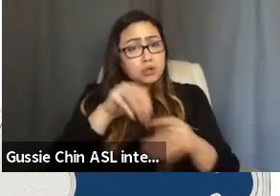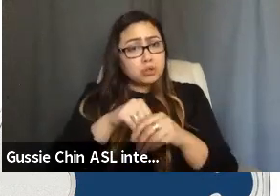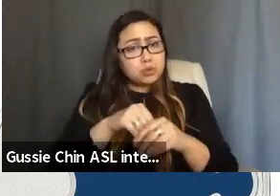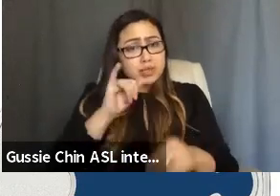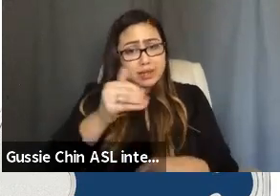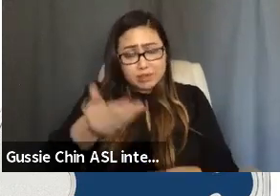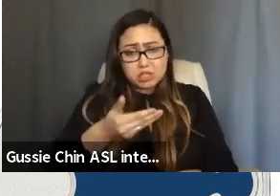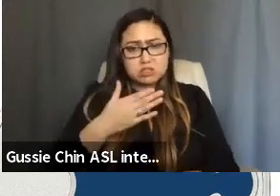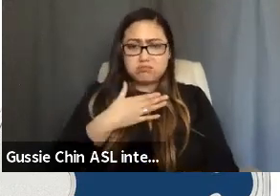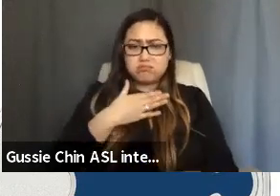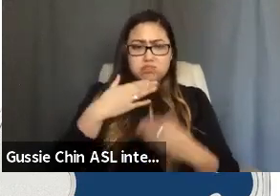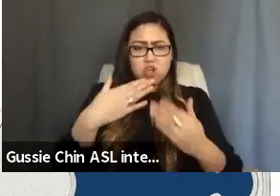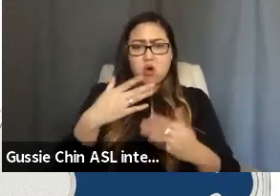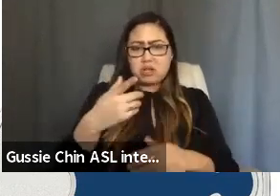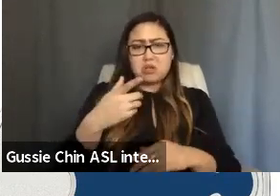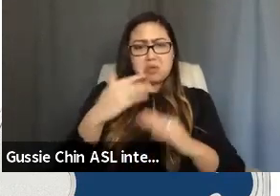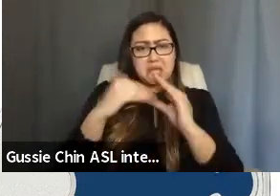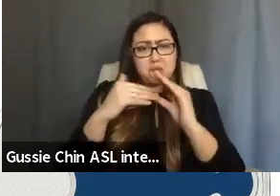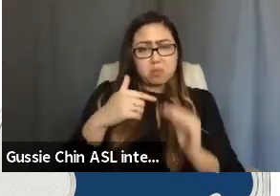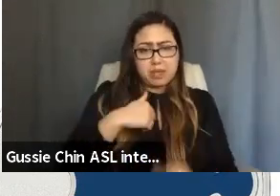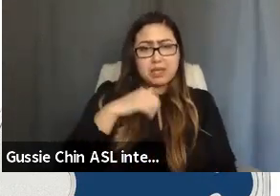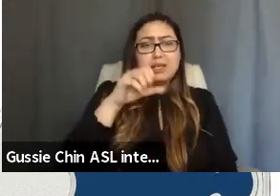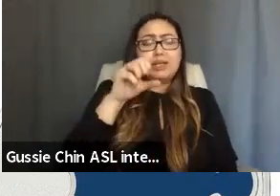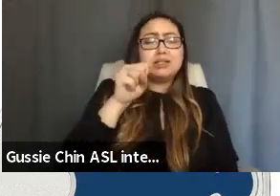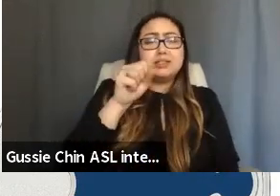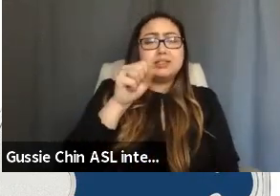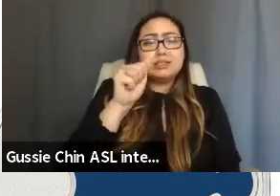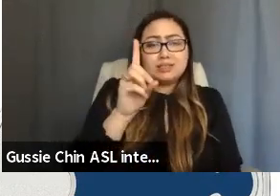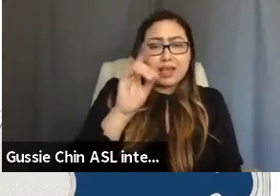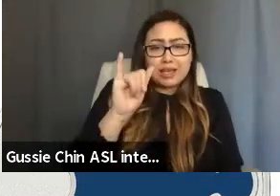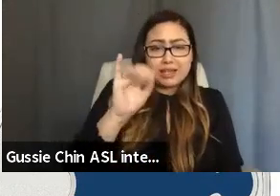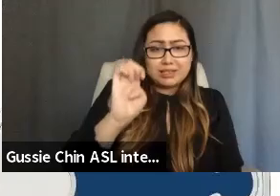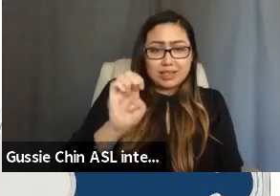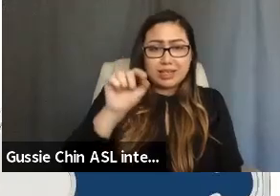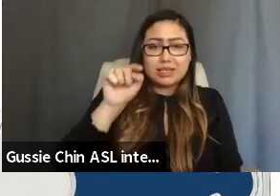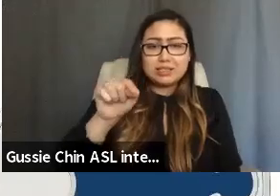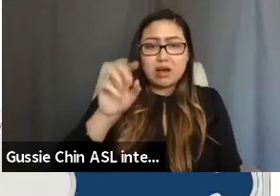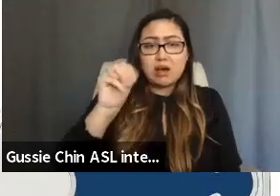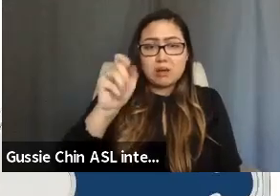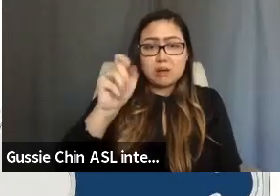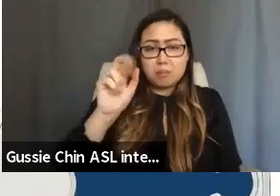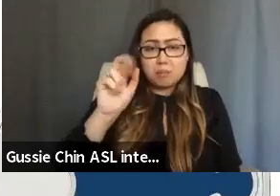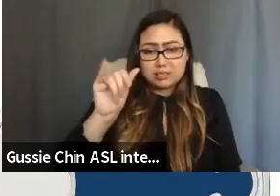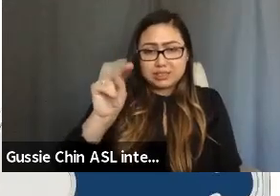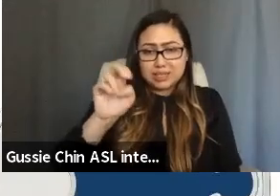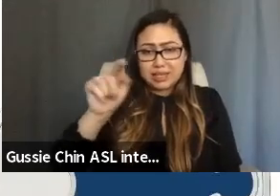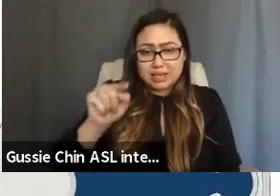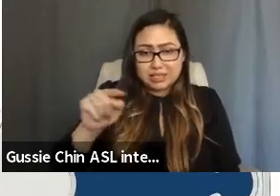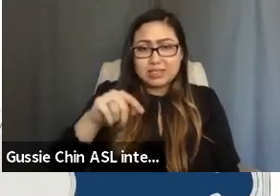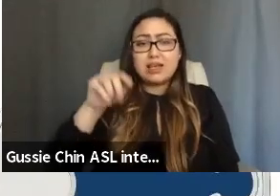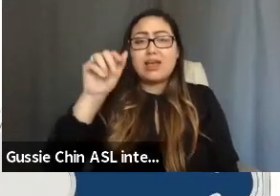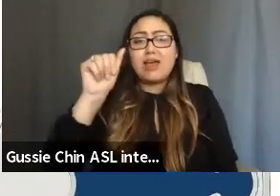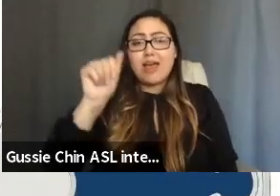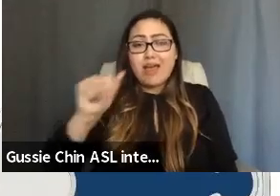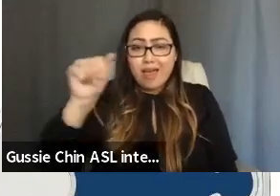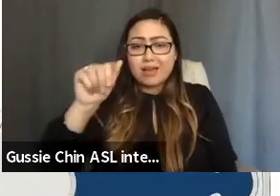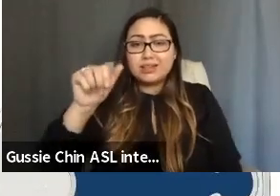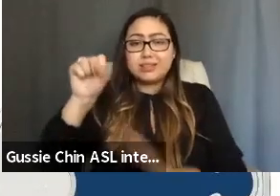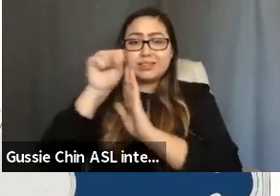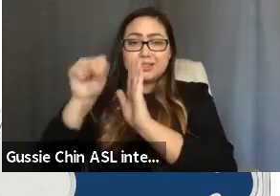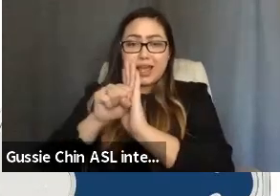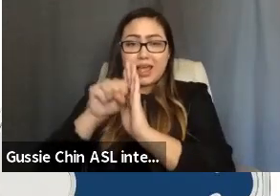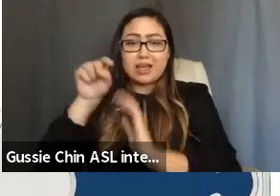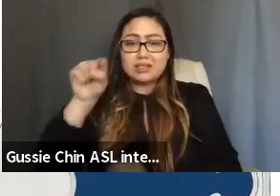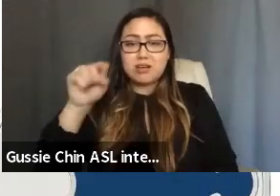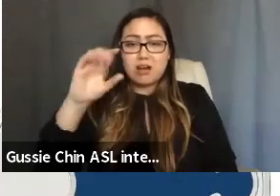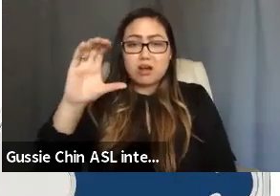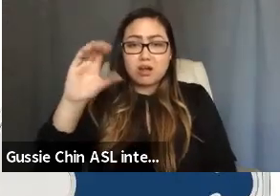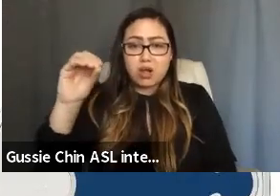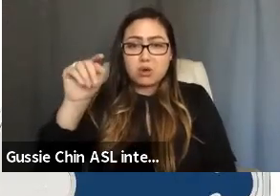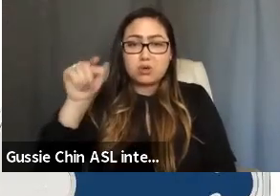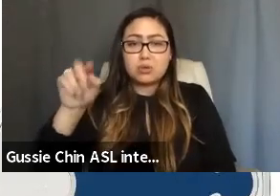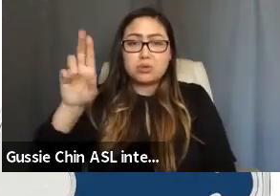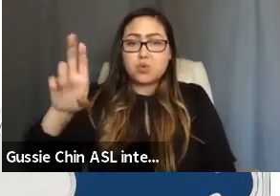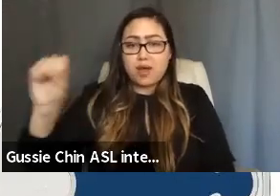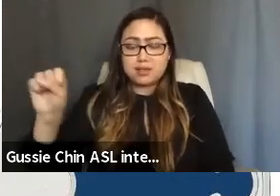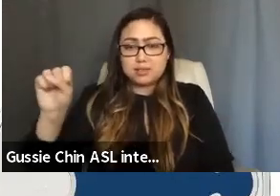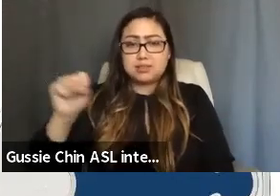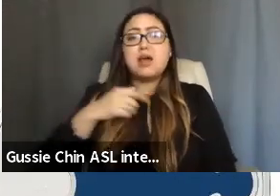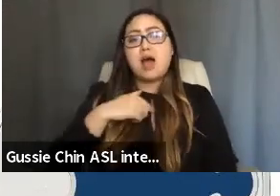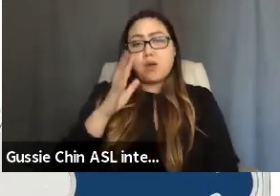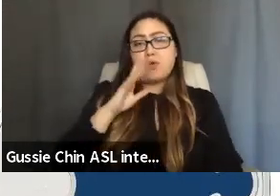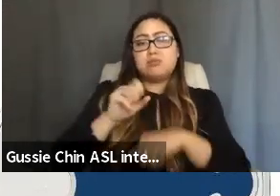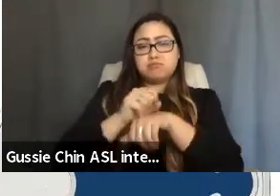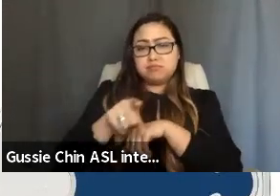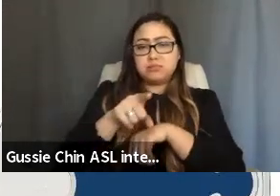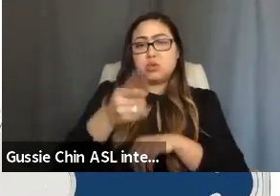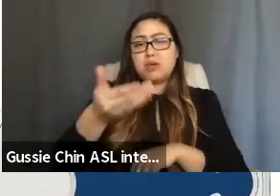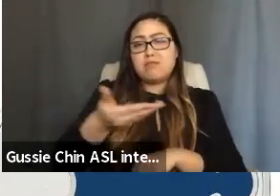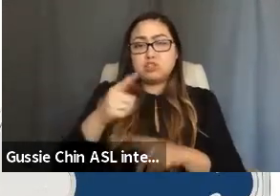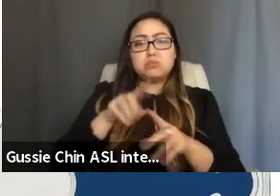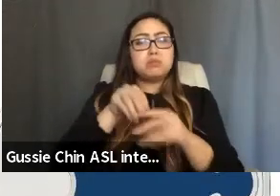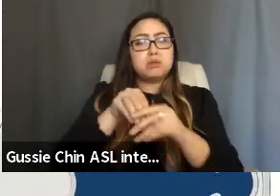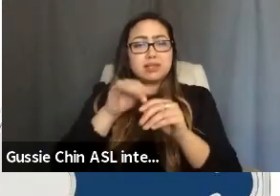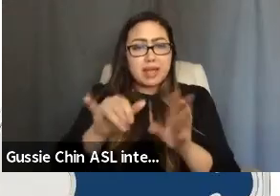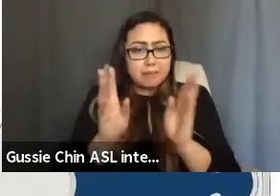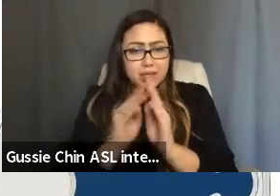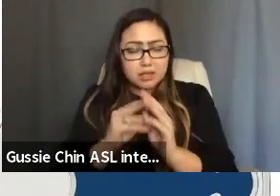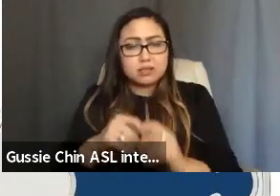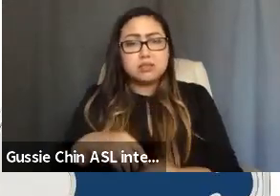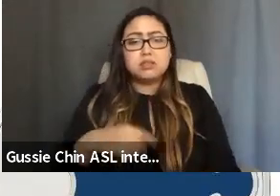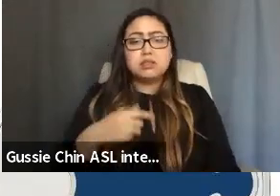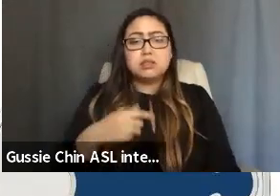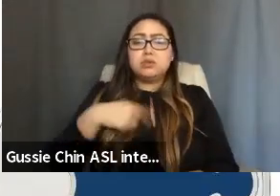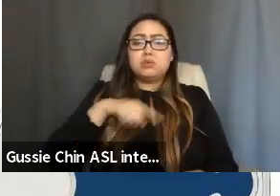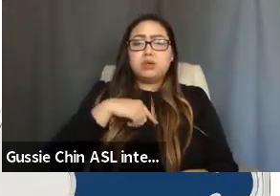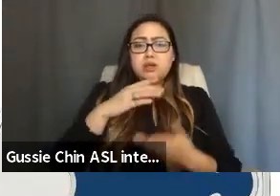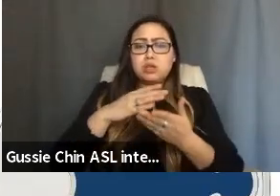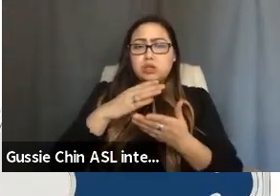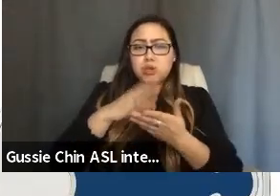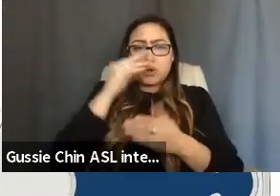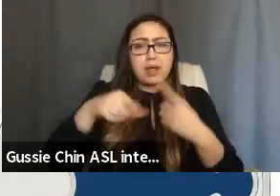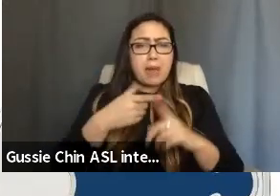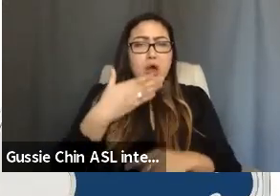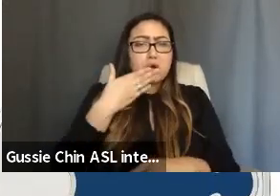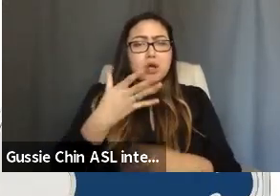email me at Sadie.Martinez@State.CO.US.. We're learning about good and promising practices from